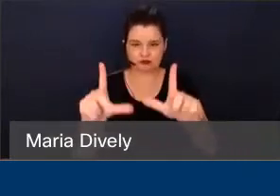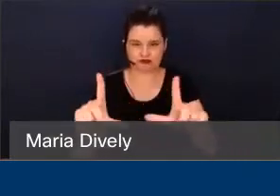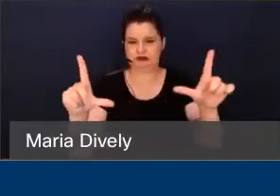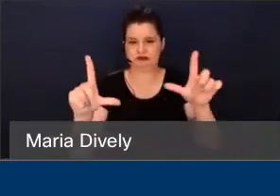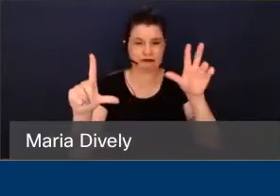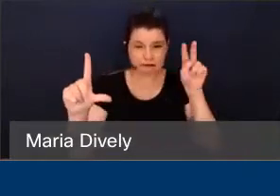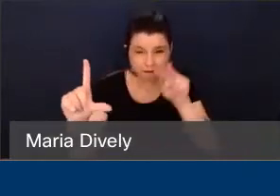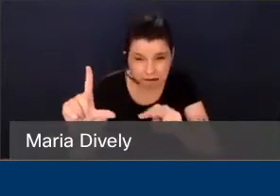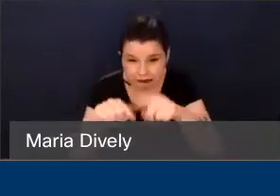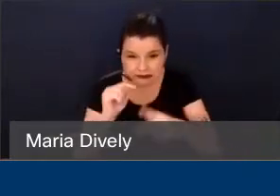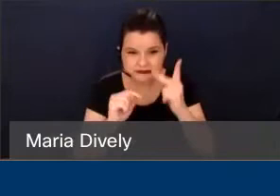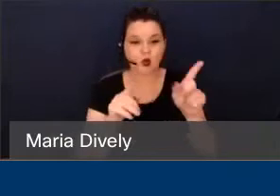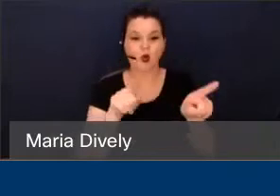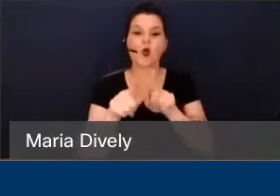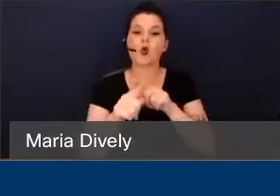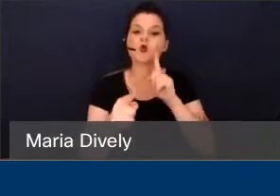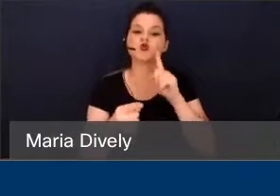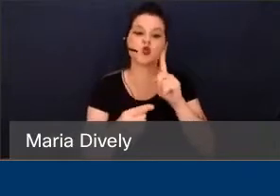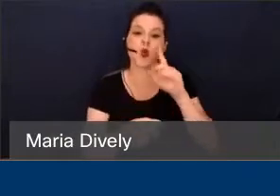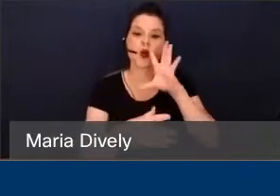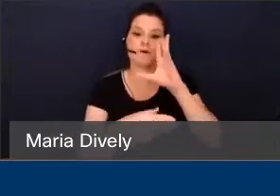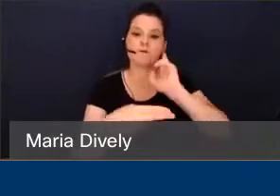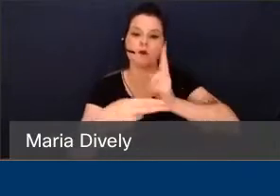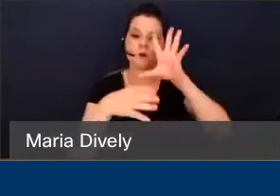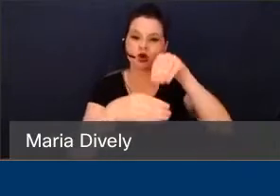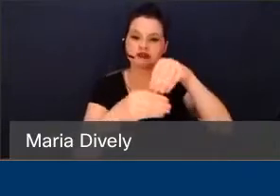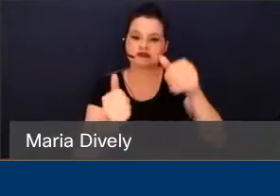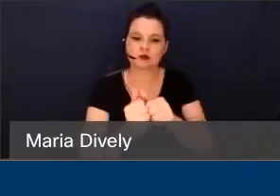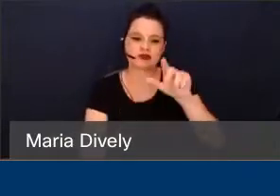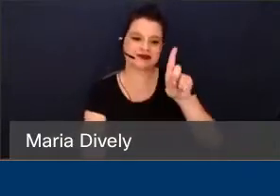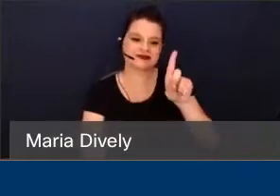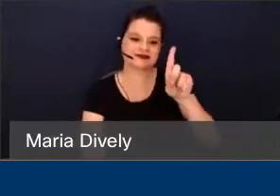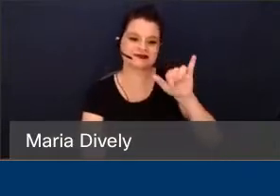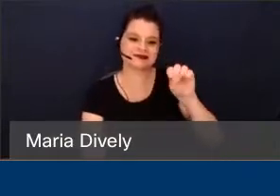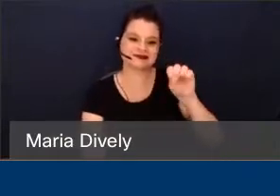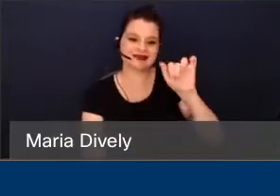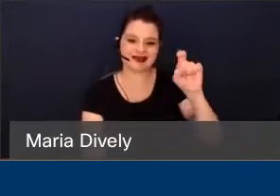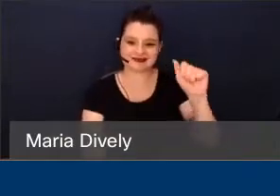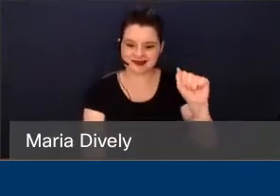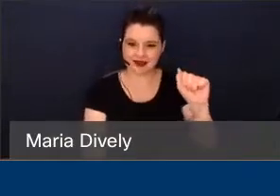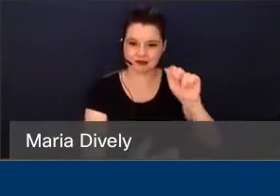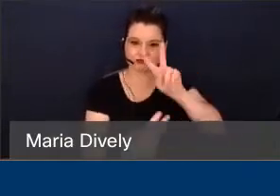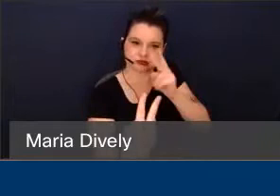Um, also participants with dyl- dyslexia will have an easier time reading san serif fonts and um,